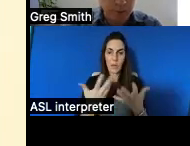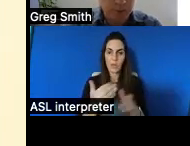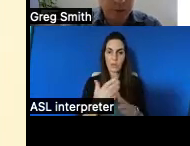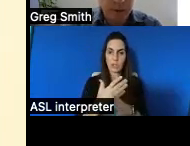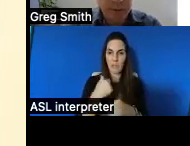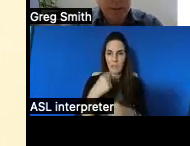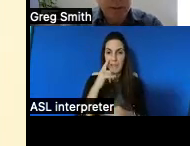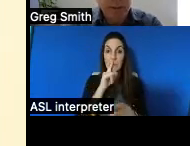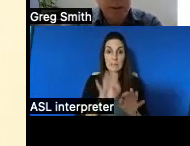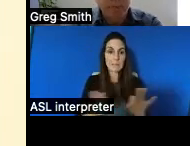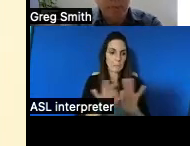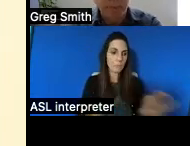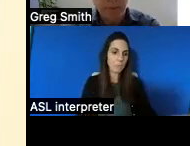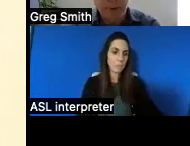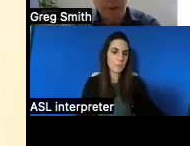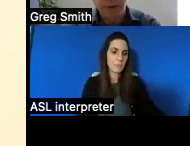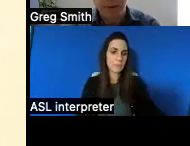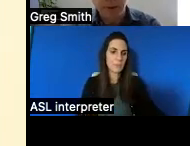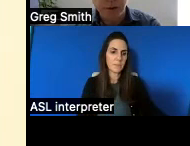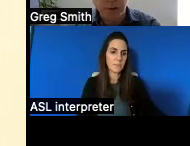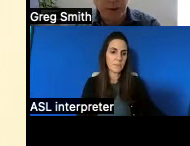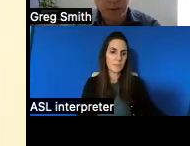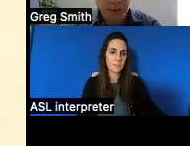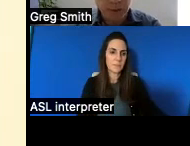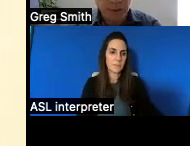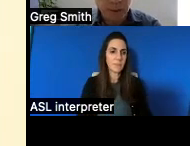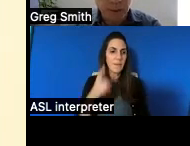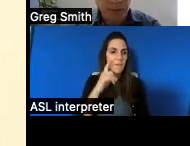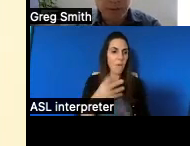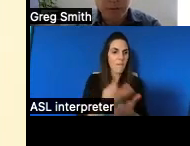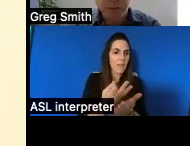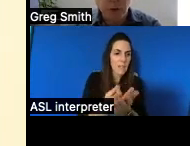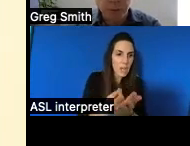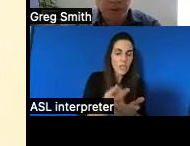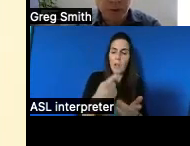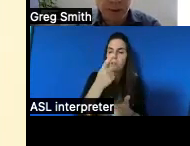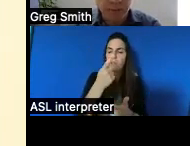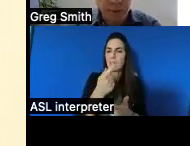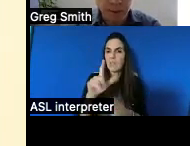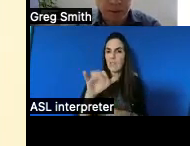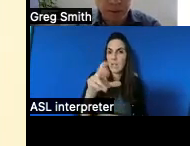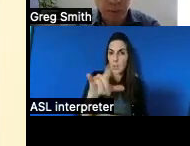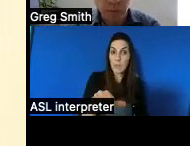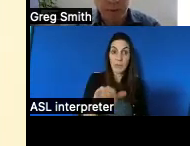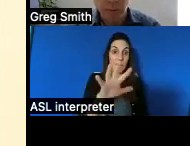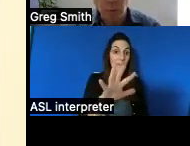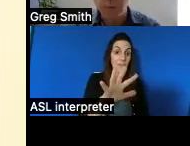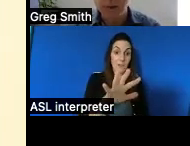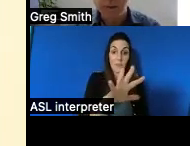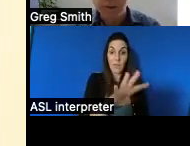interesting um about financial literacy in the US about 54% of Americans report being worried